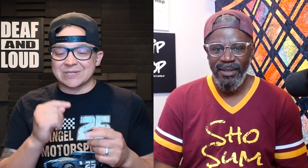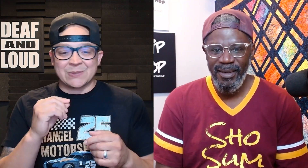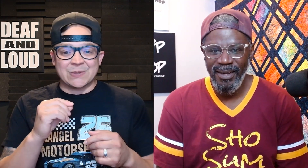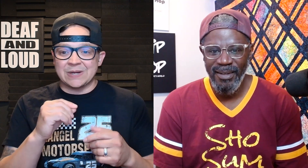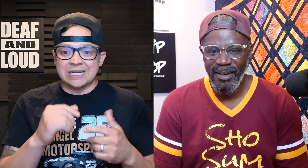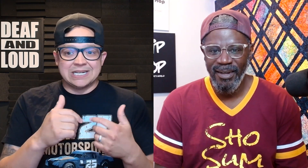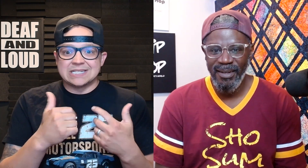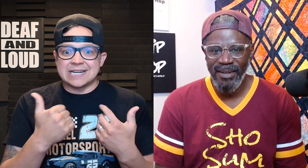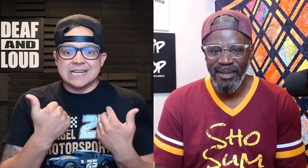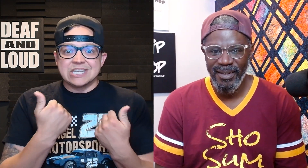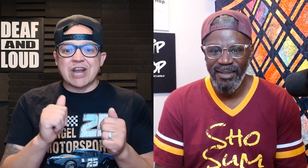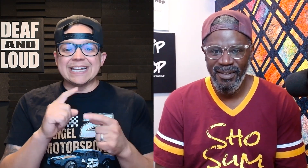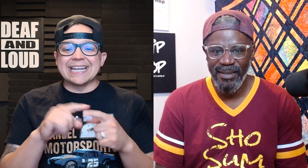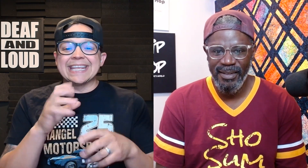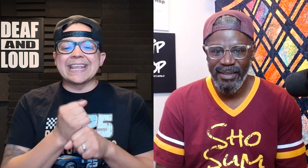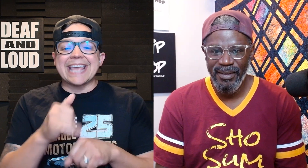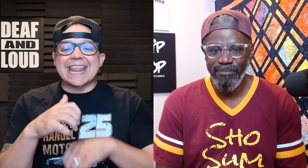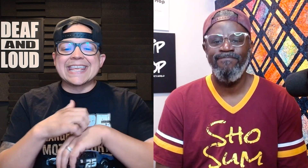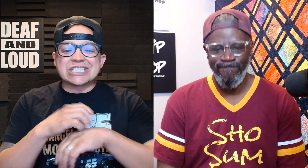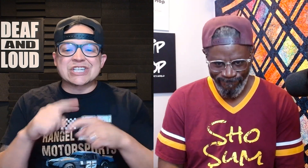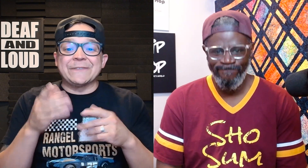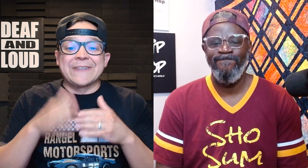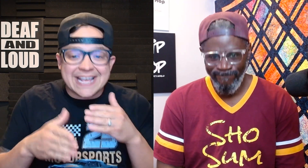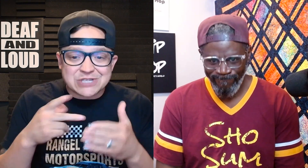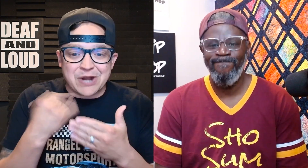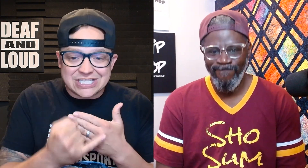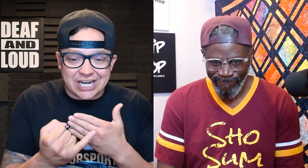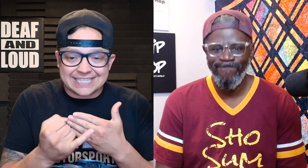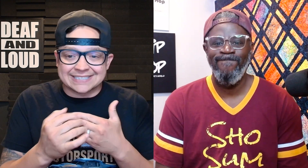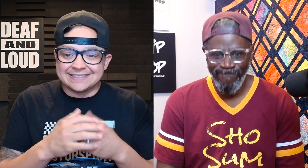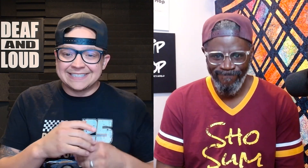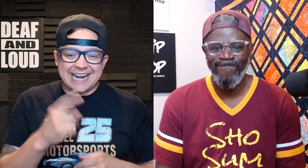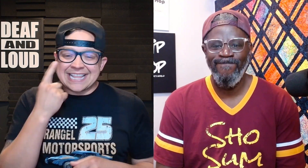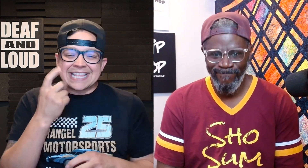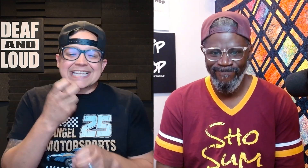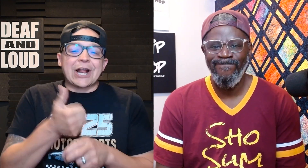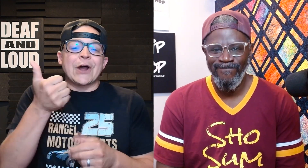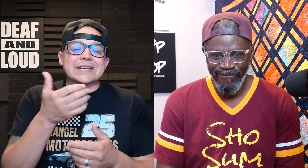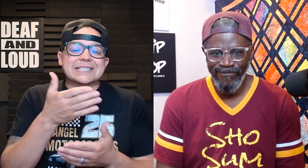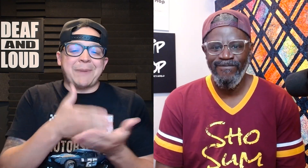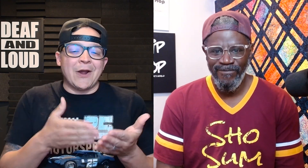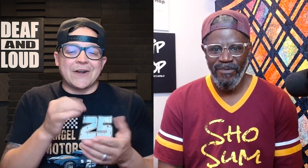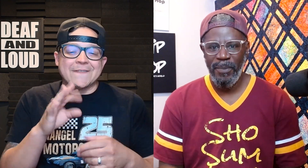like, I'm trying to get that itch to finish projects. I think that's the hardest part of